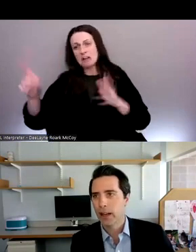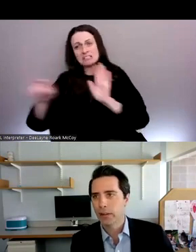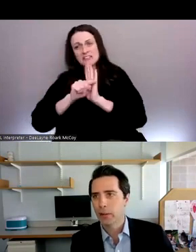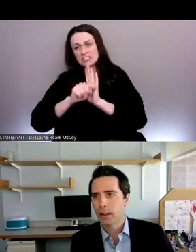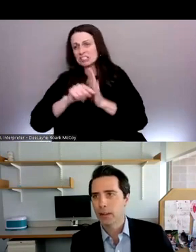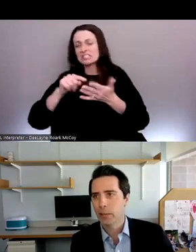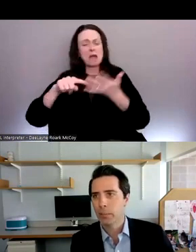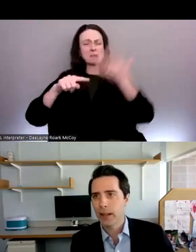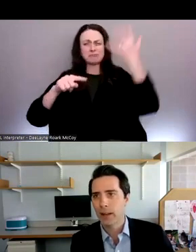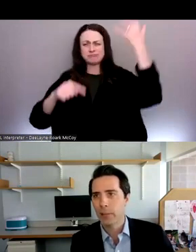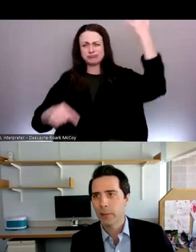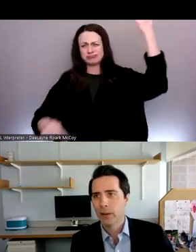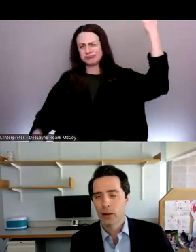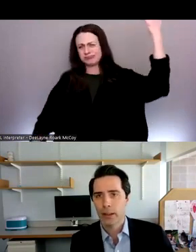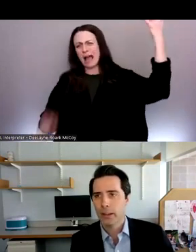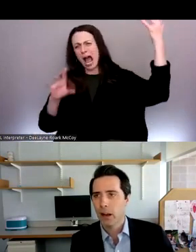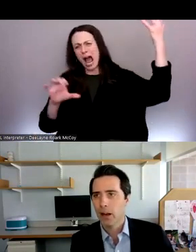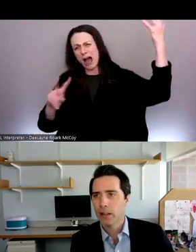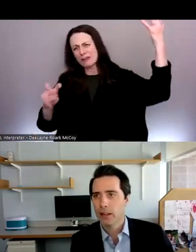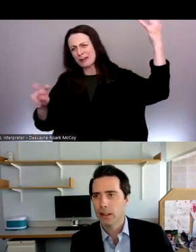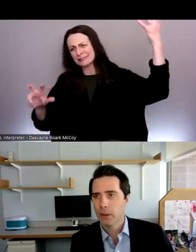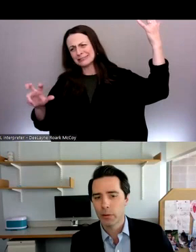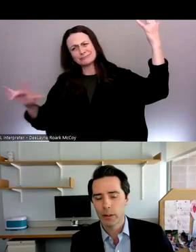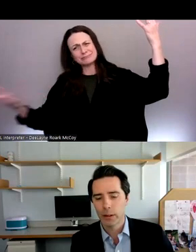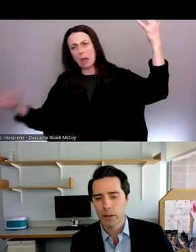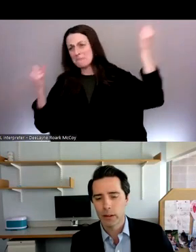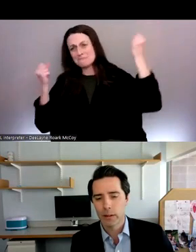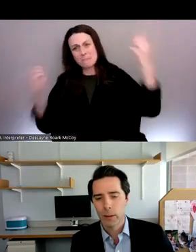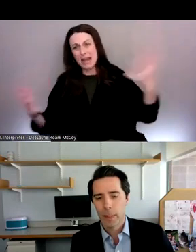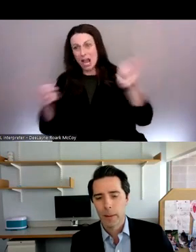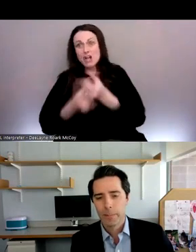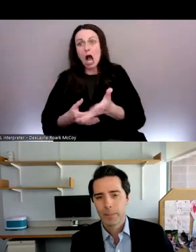diagnoses that make up or that can cause